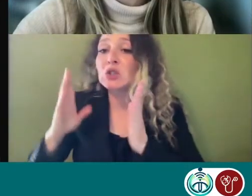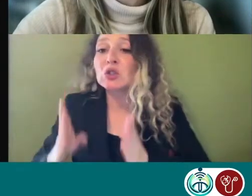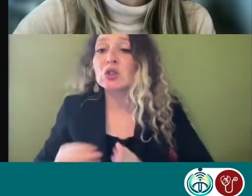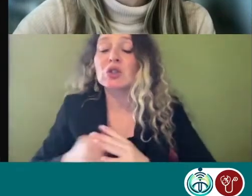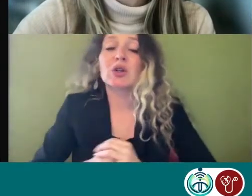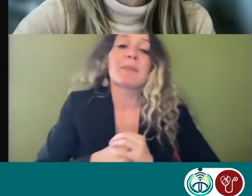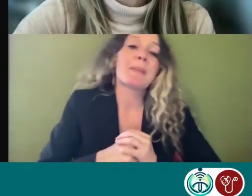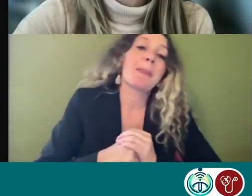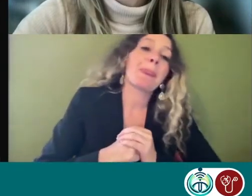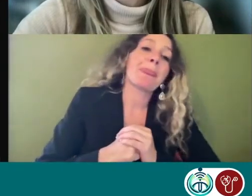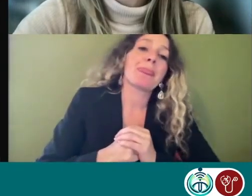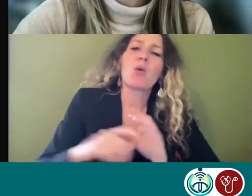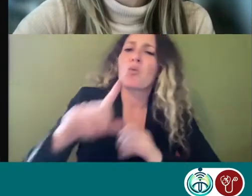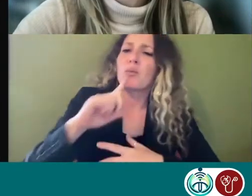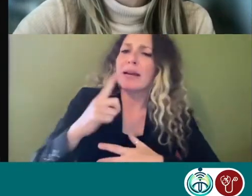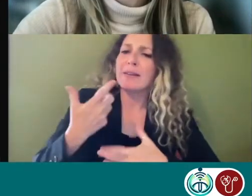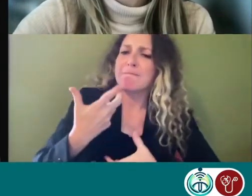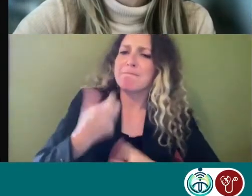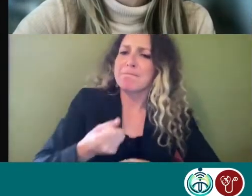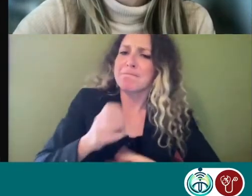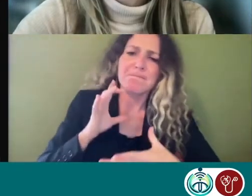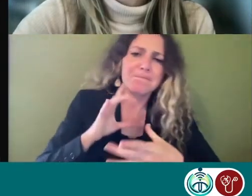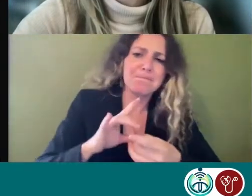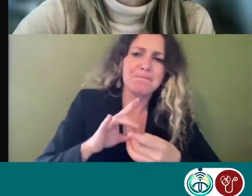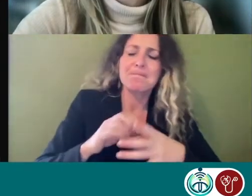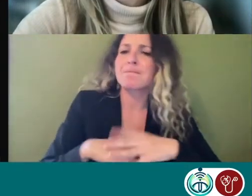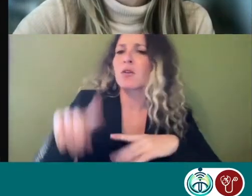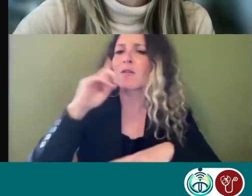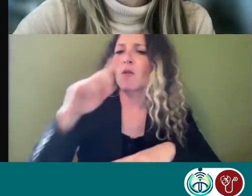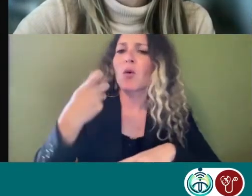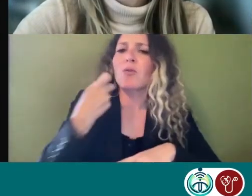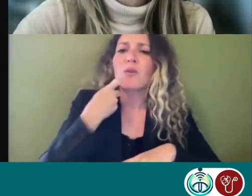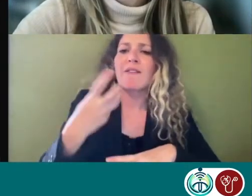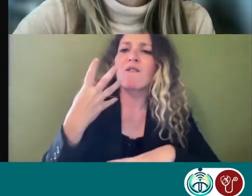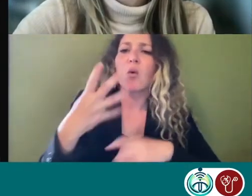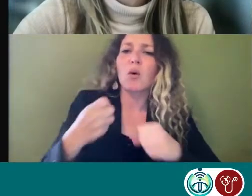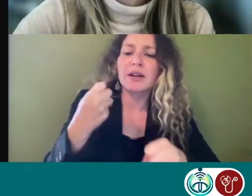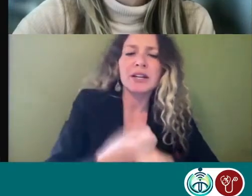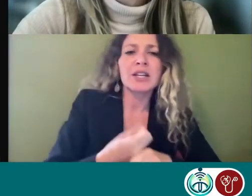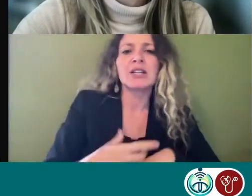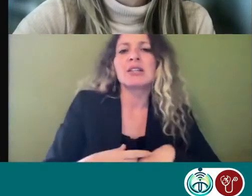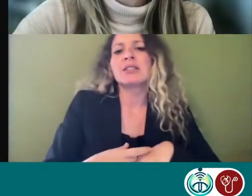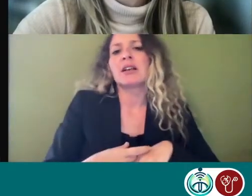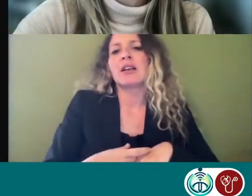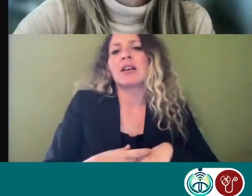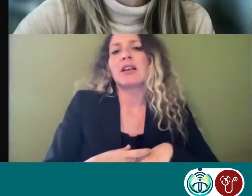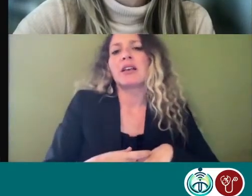really deep bonds over the last four years. And I can't say enough how much I've benefited